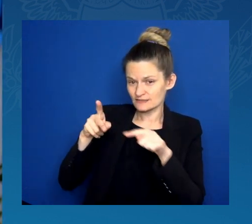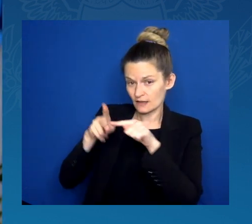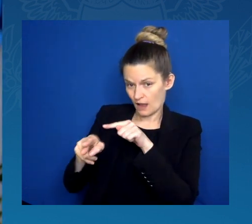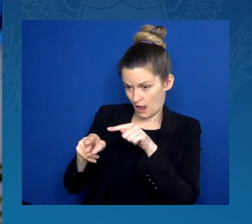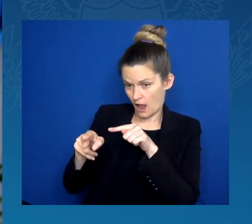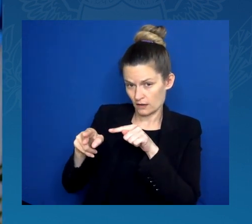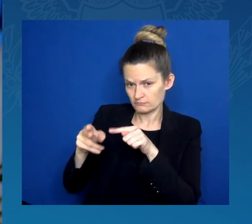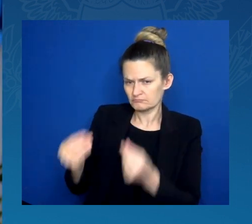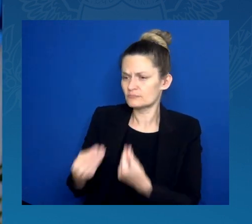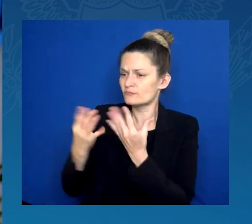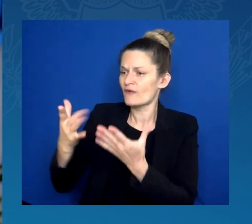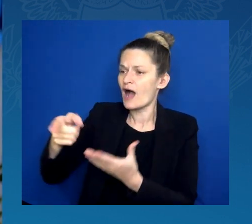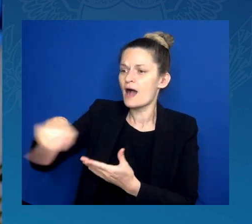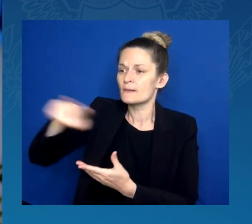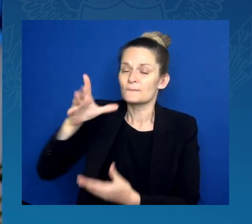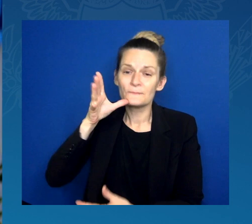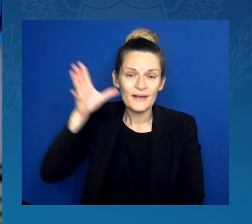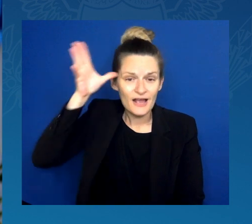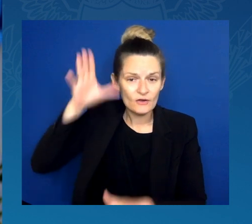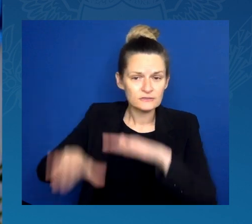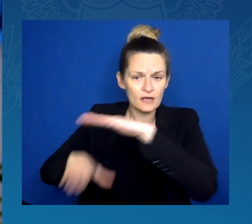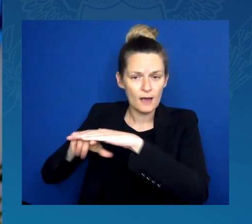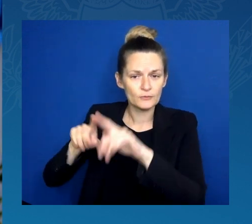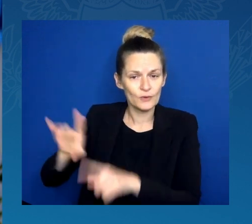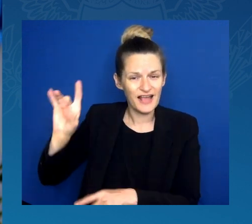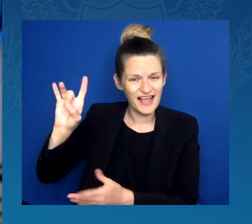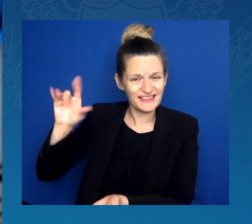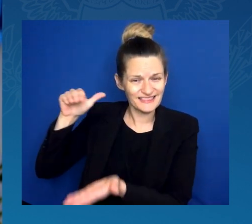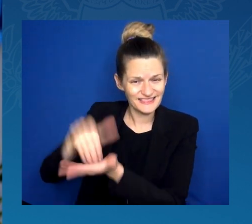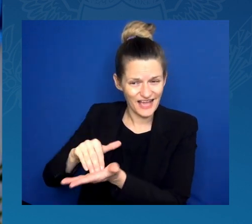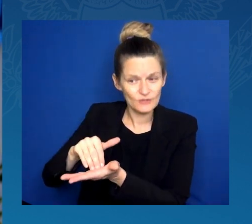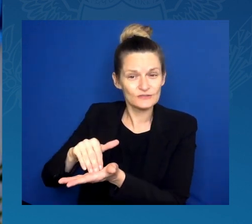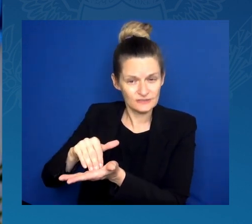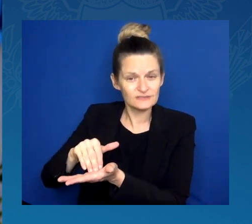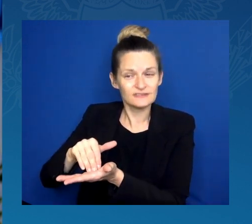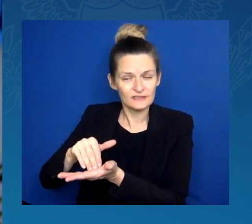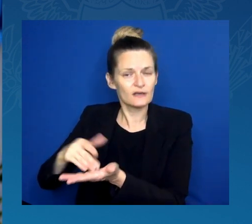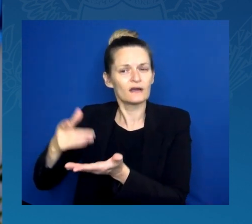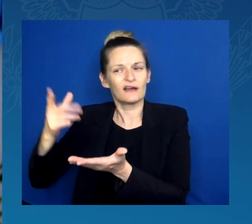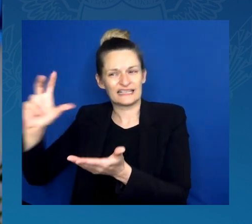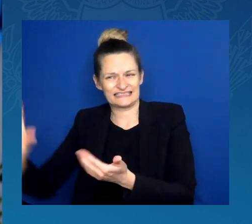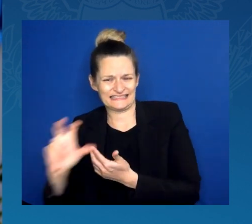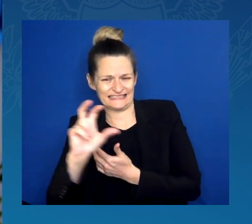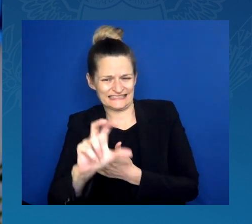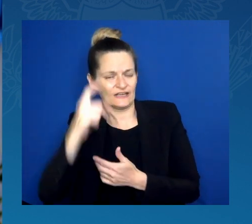for the cost of raising a child. That means putting more money in that parent's pocket